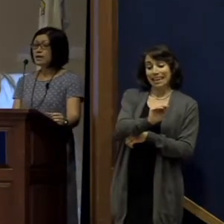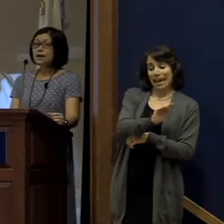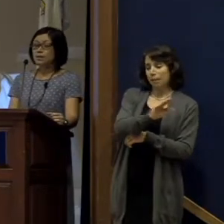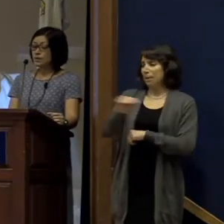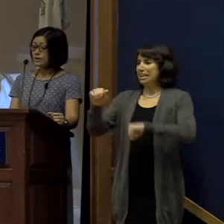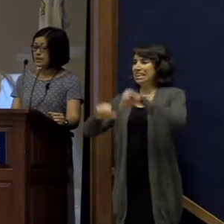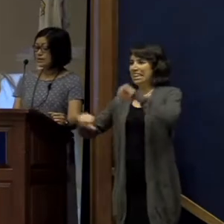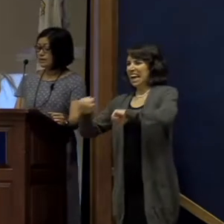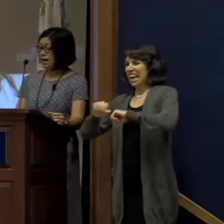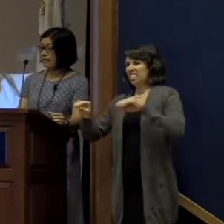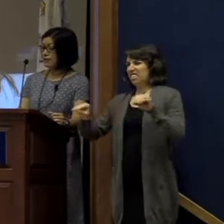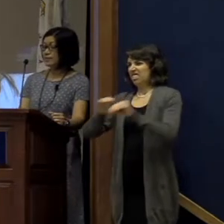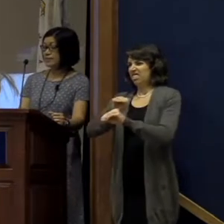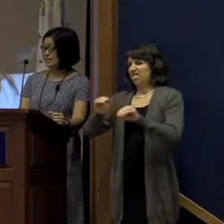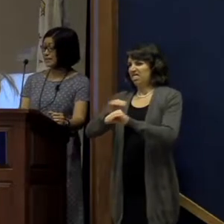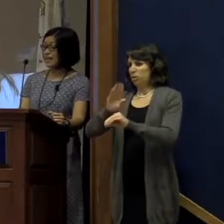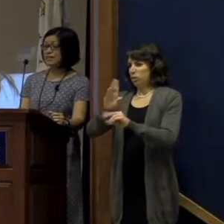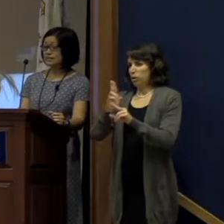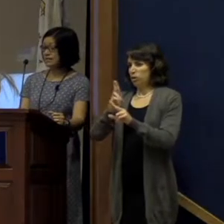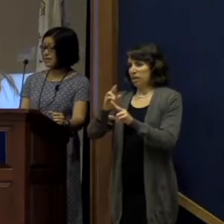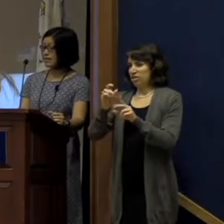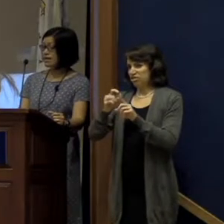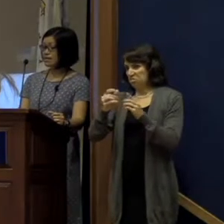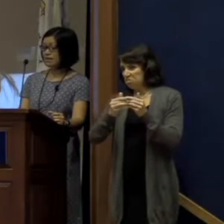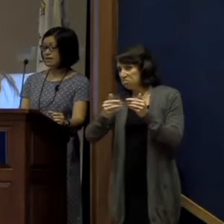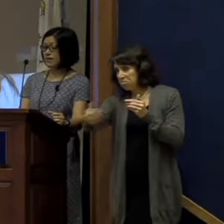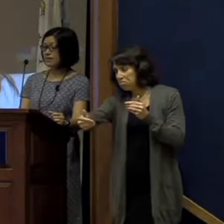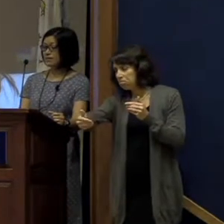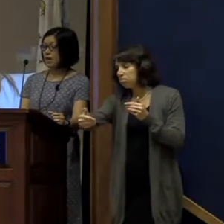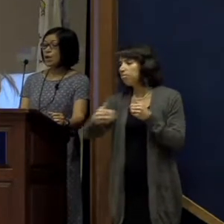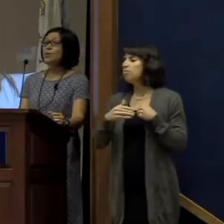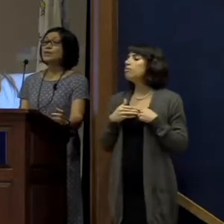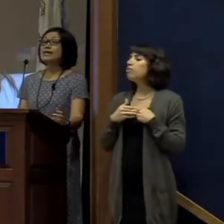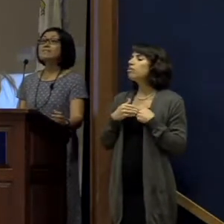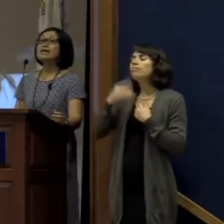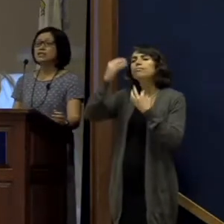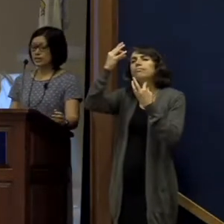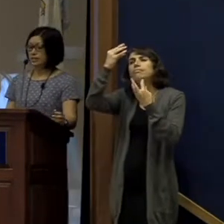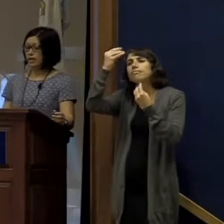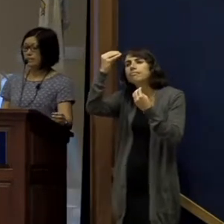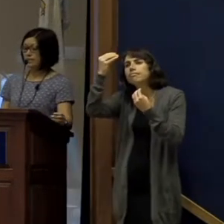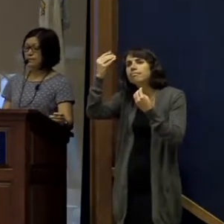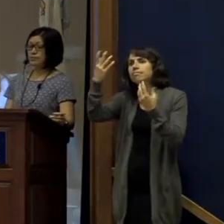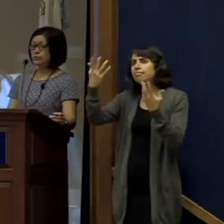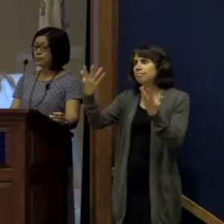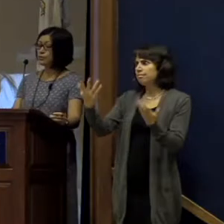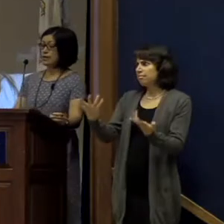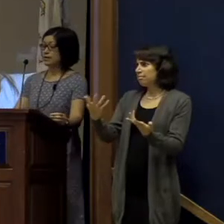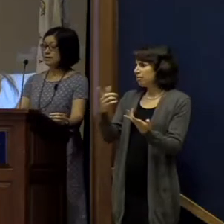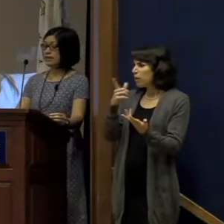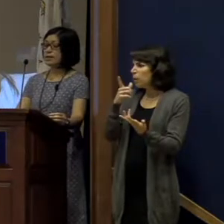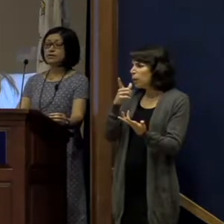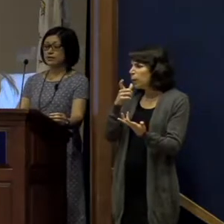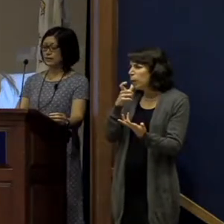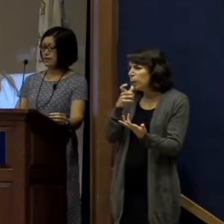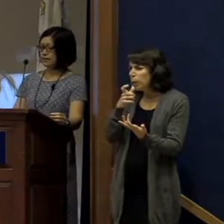We will consider how you see science, think about science, who they imagine are people who do science and are good at science and